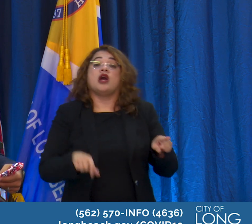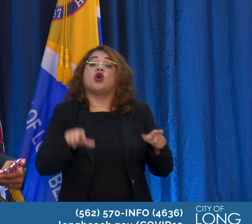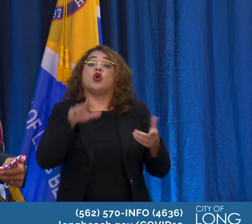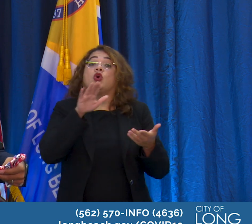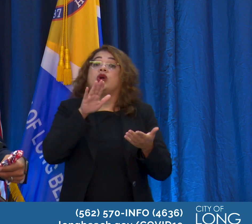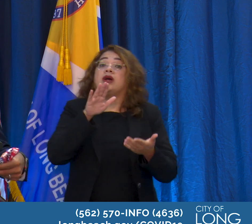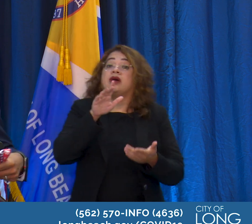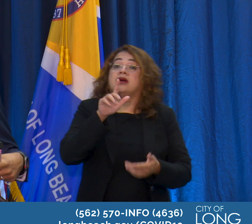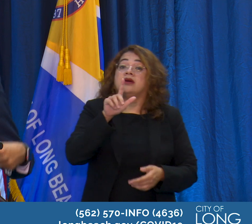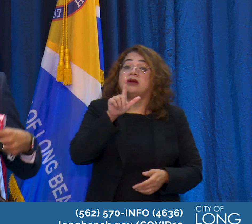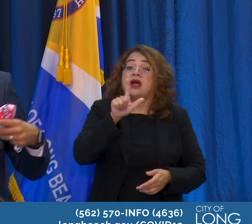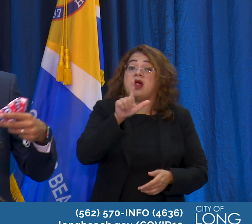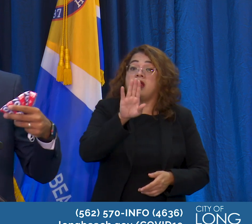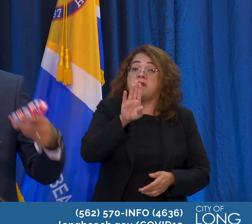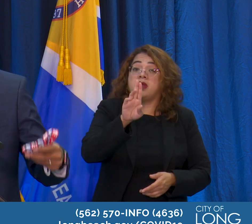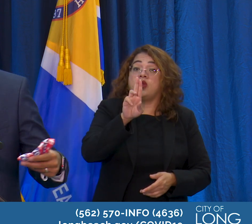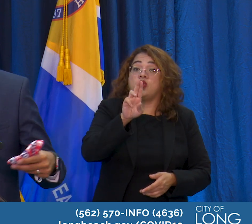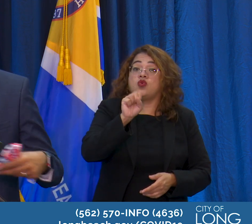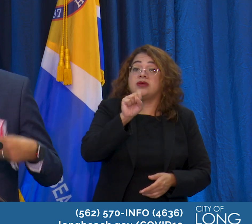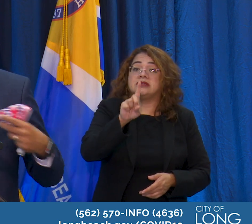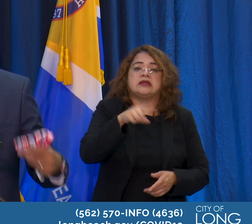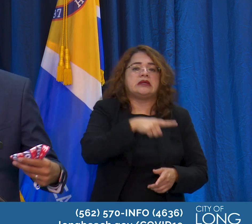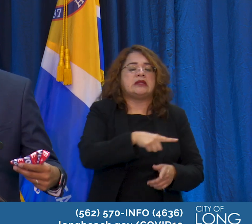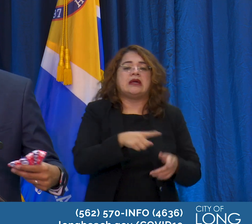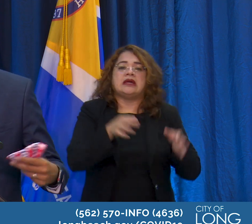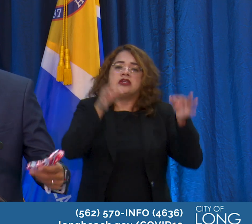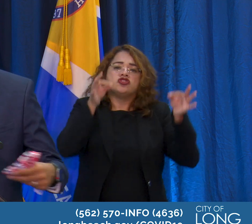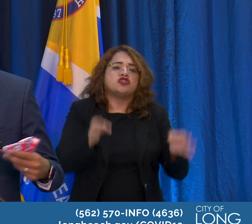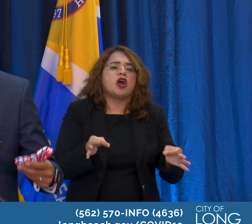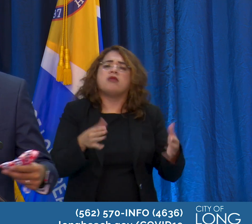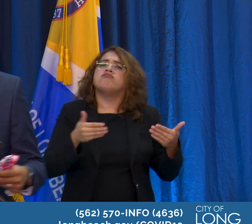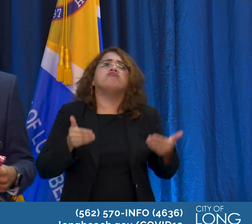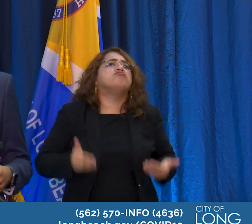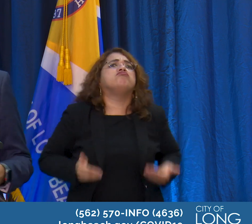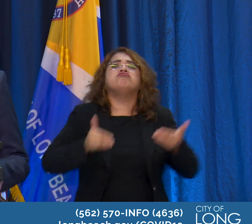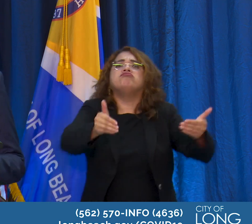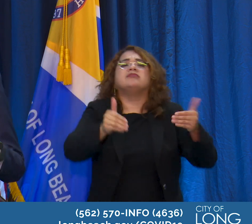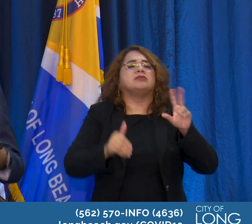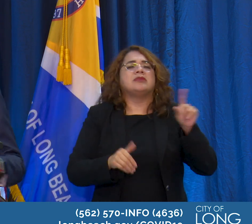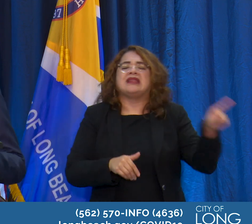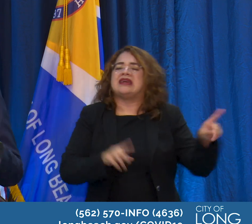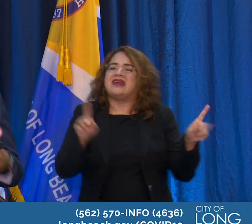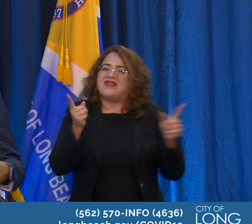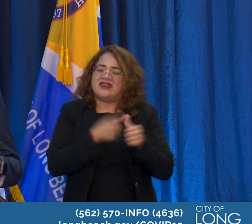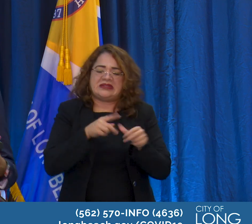approach to, which I support and we support, to that classroom activity.